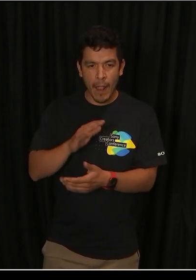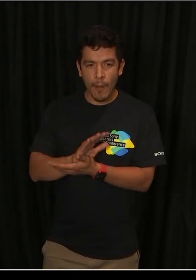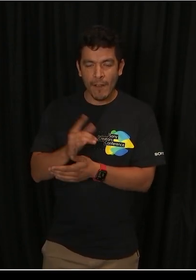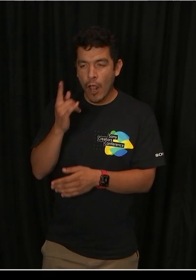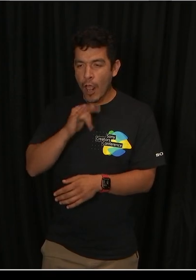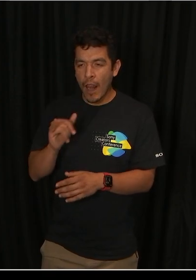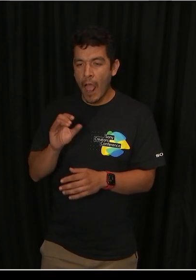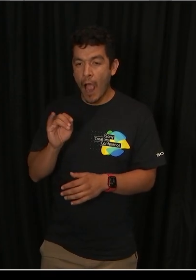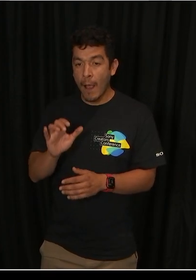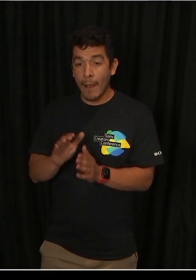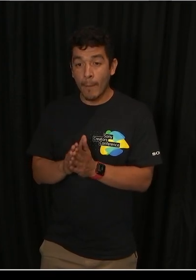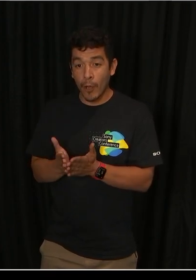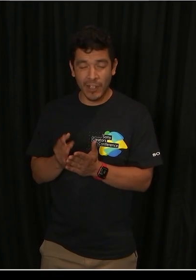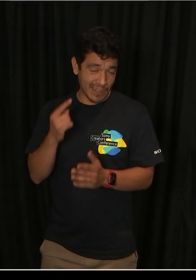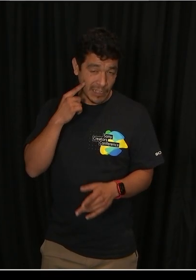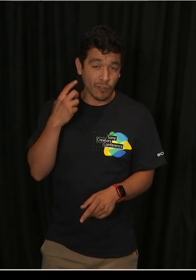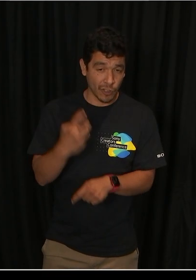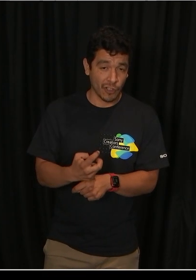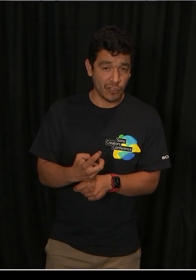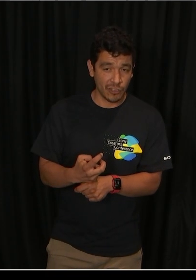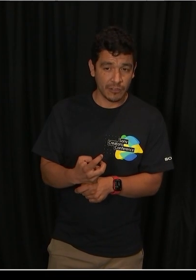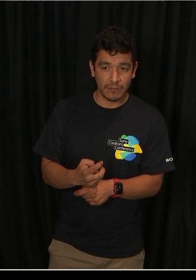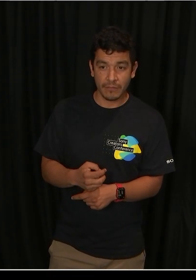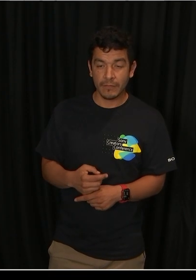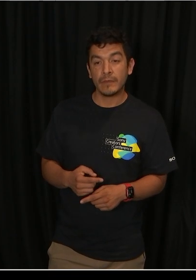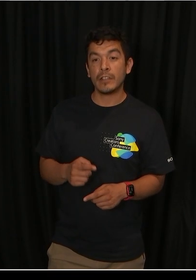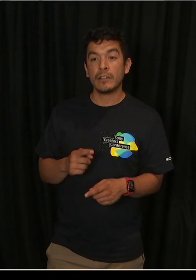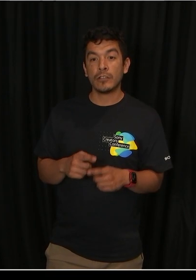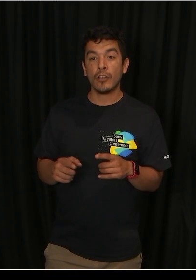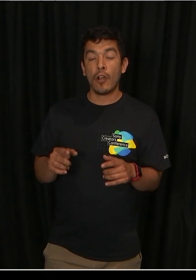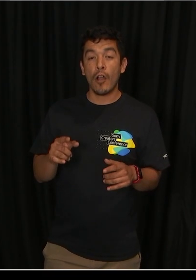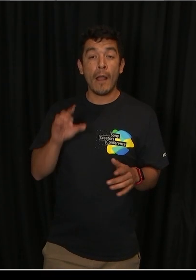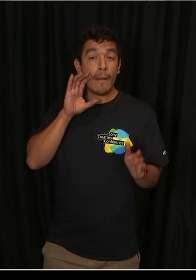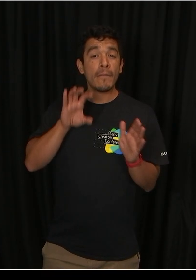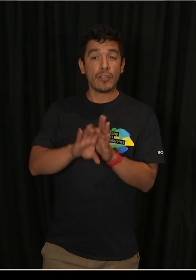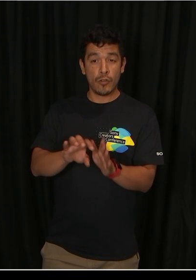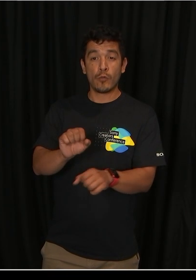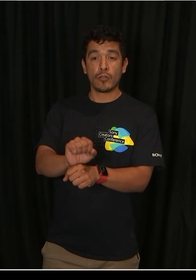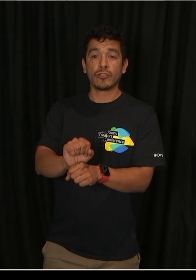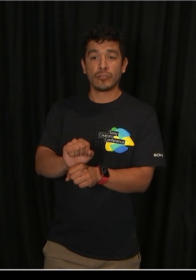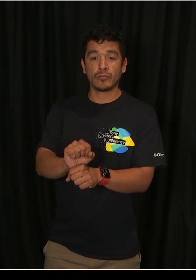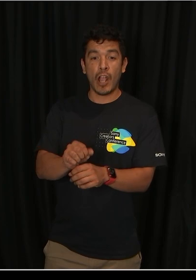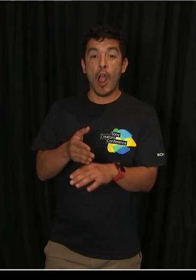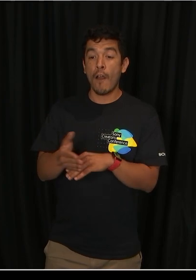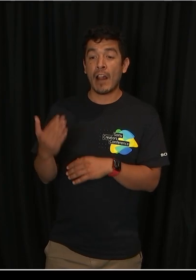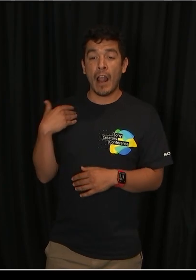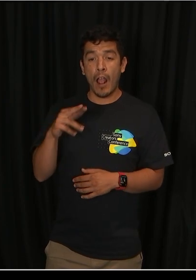That sounds pretty hard. So at Imageworks, over the last 31 years,